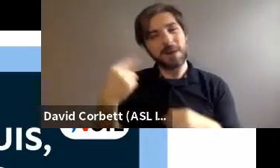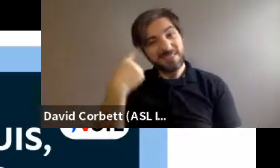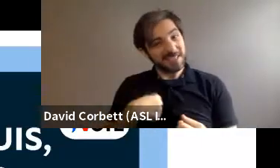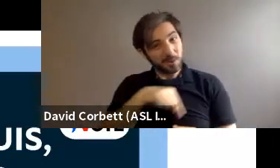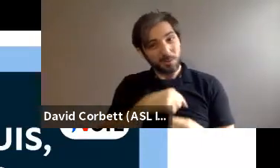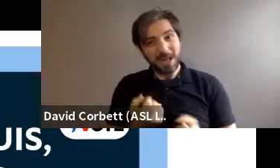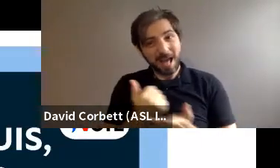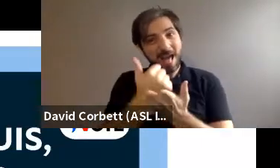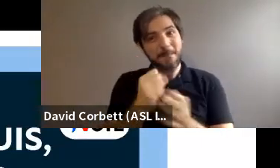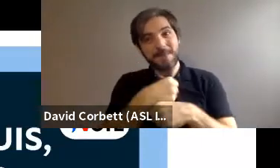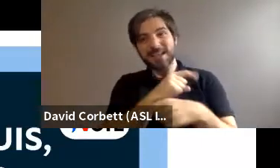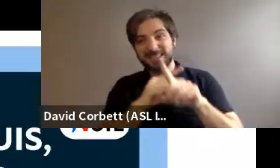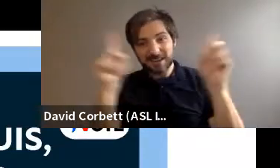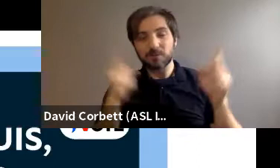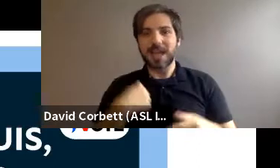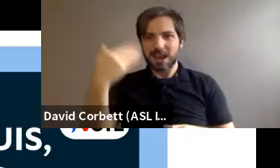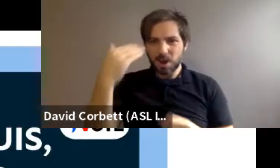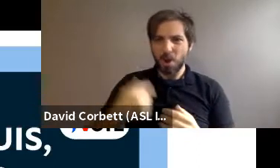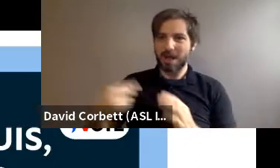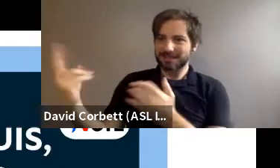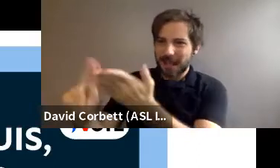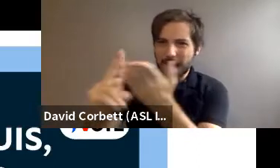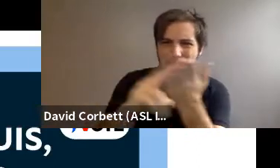that we registered a lot of people to vote and a lot of people told us that they were